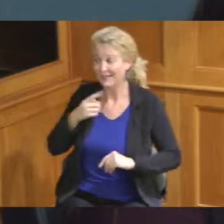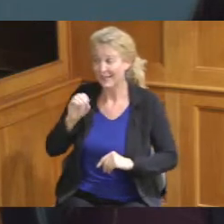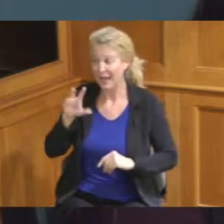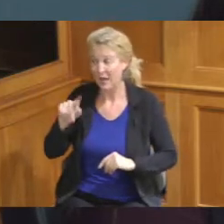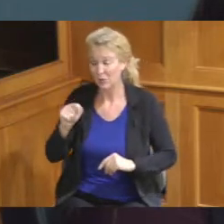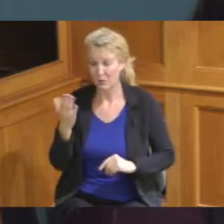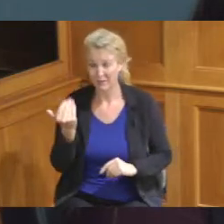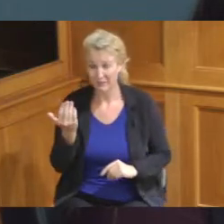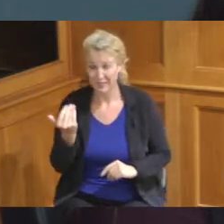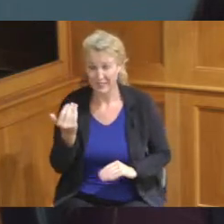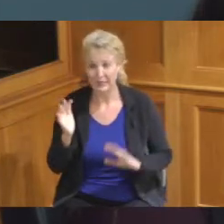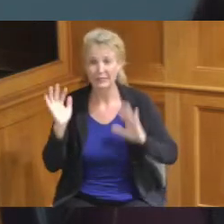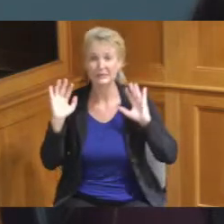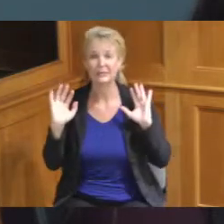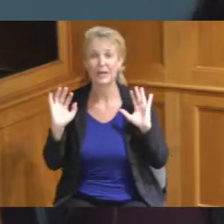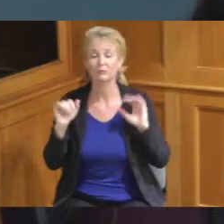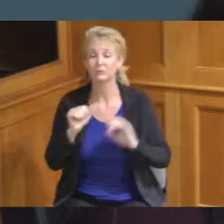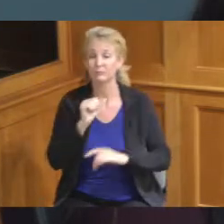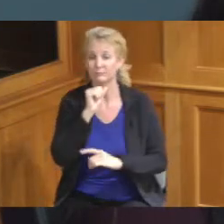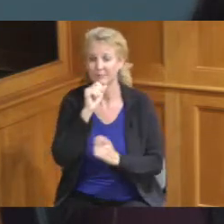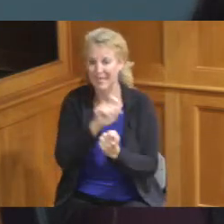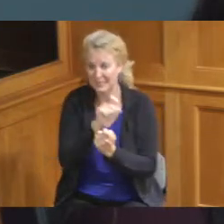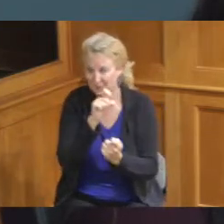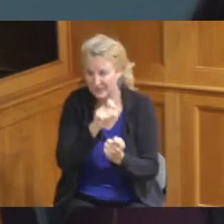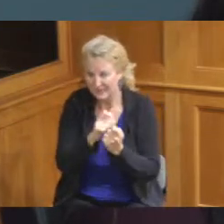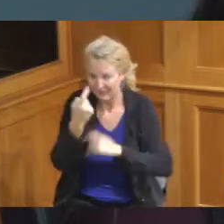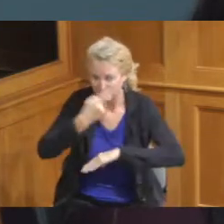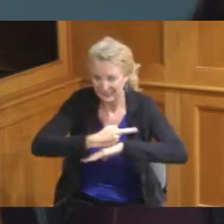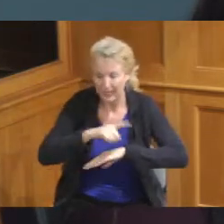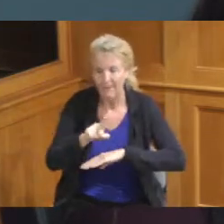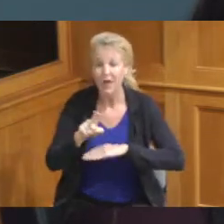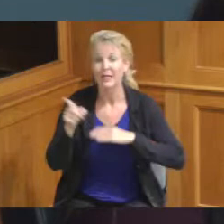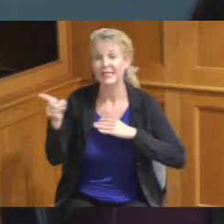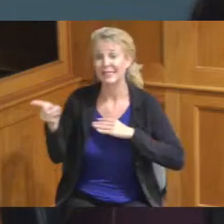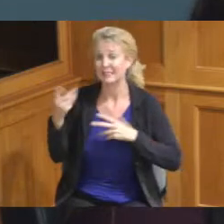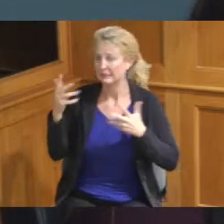one thing I want to say not specifically on the day but the fact that he had a plan on how he